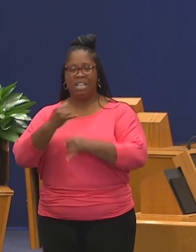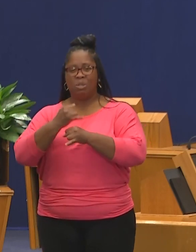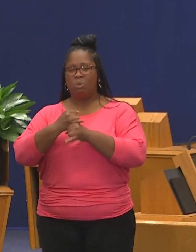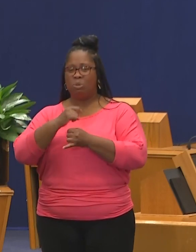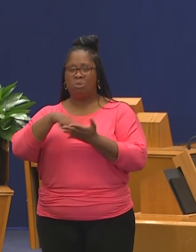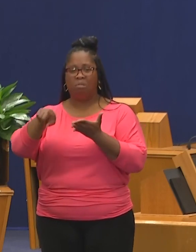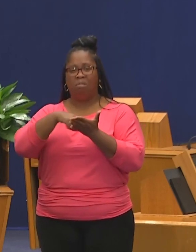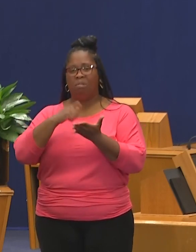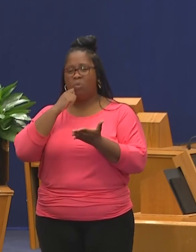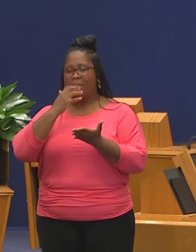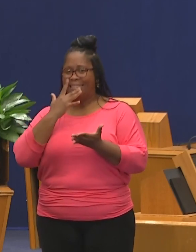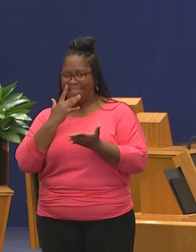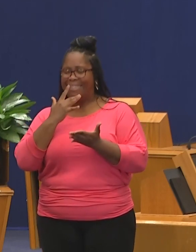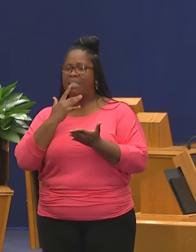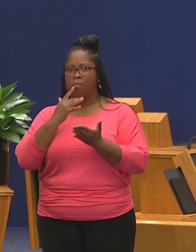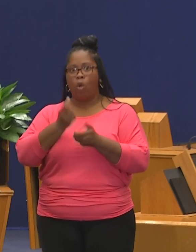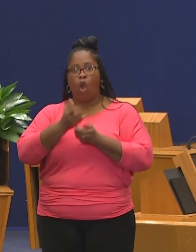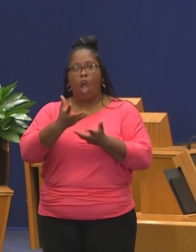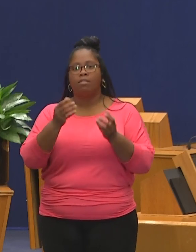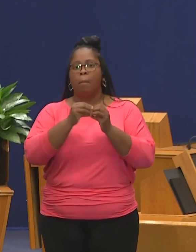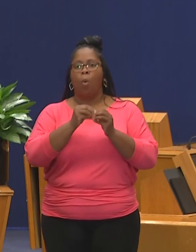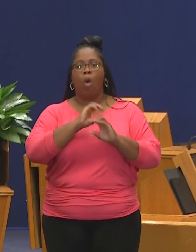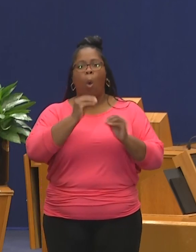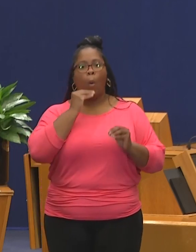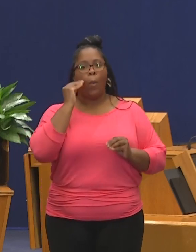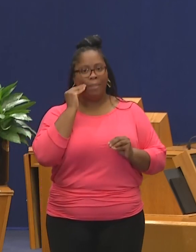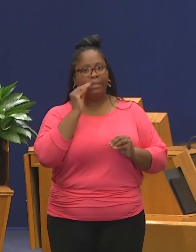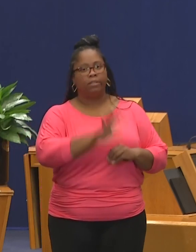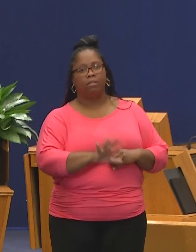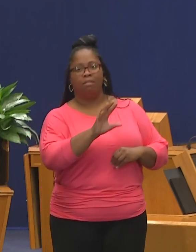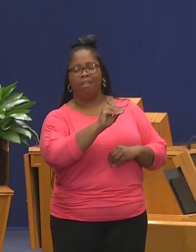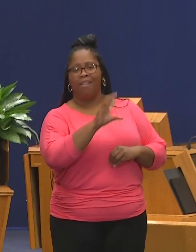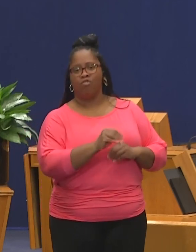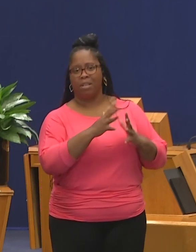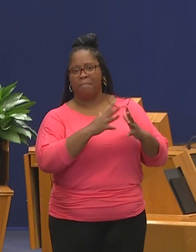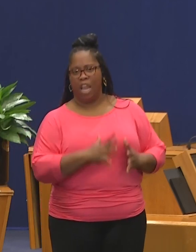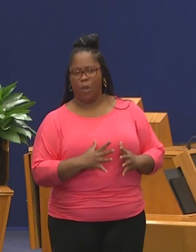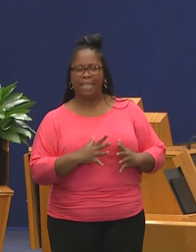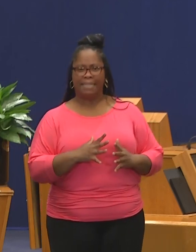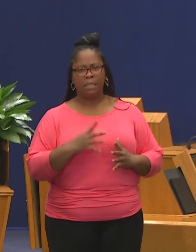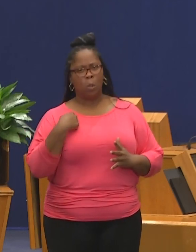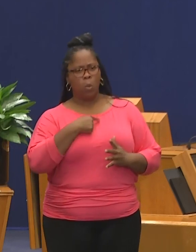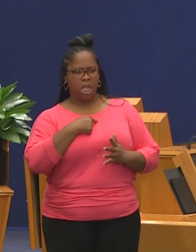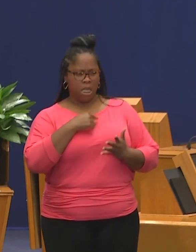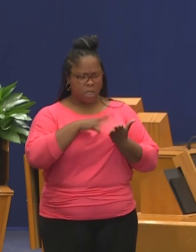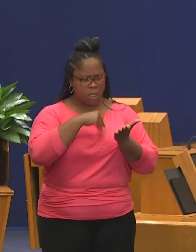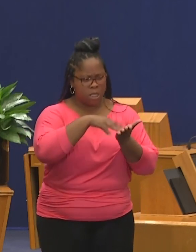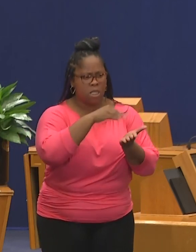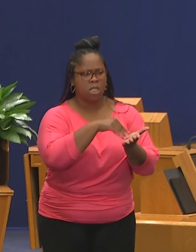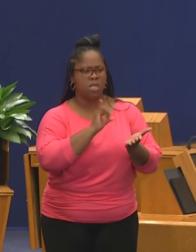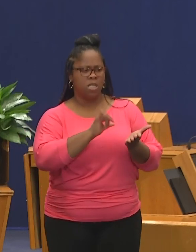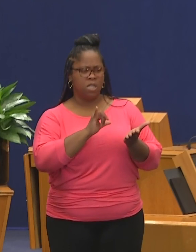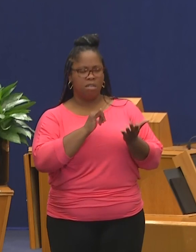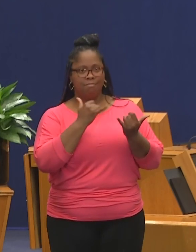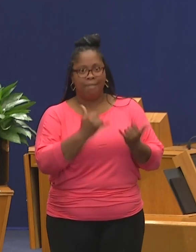SYSTEMS WORK TO REVERSE DISPROPORTIONAL LEVELS OF HOMELESSNESS AMONG